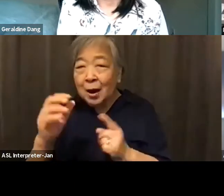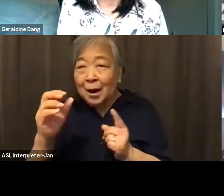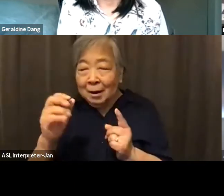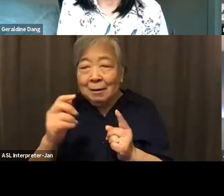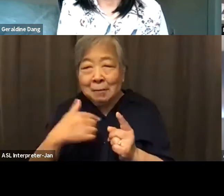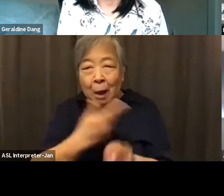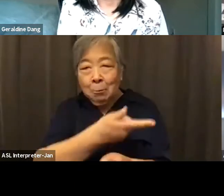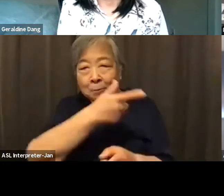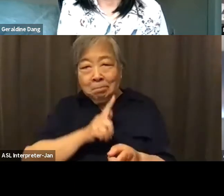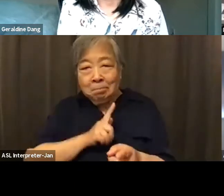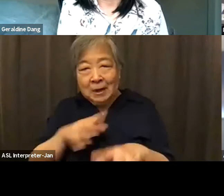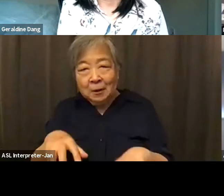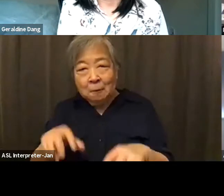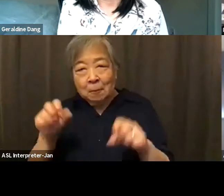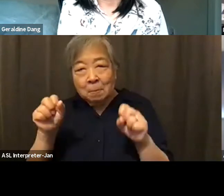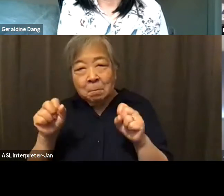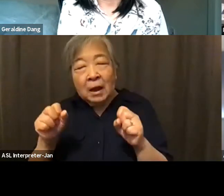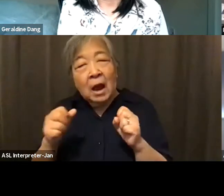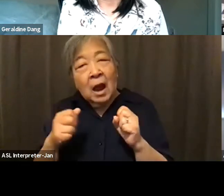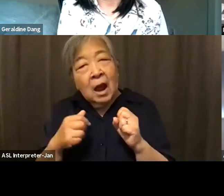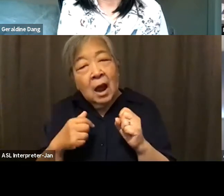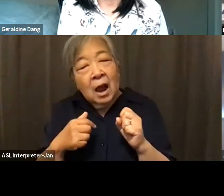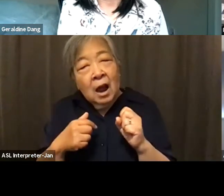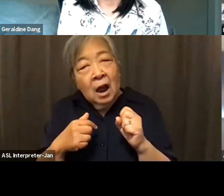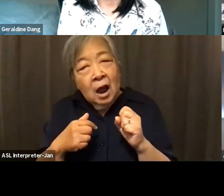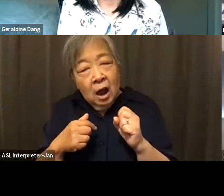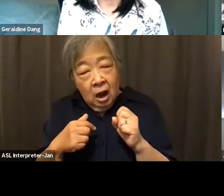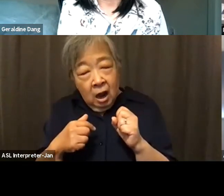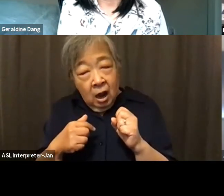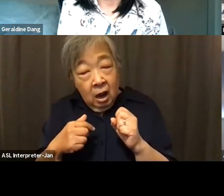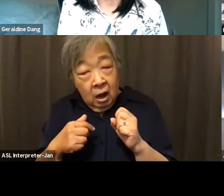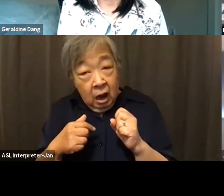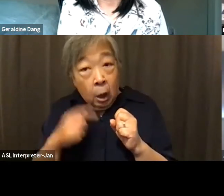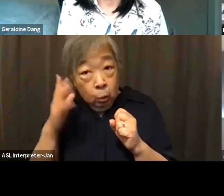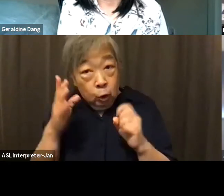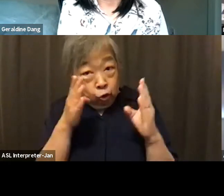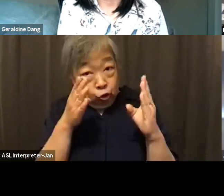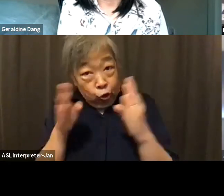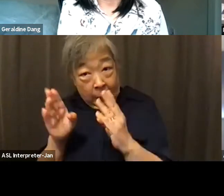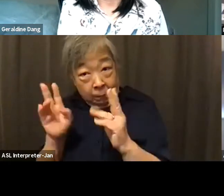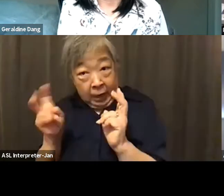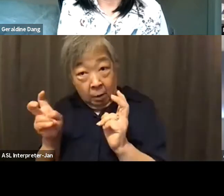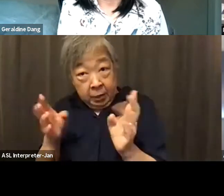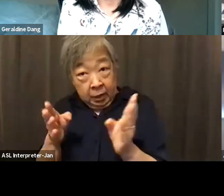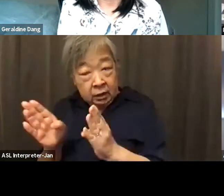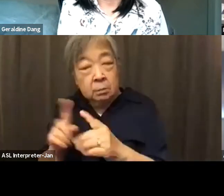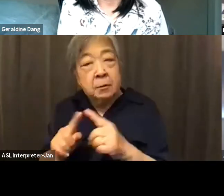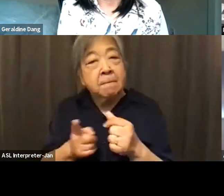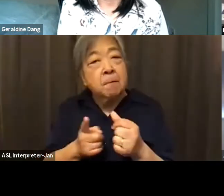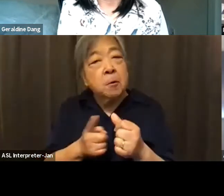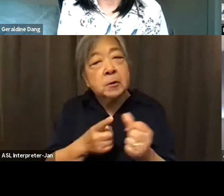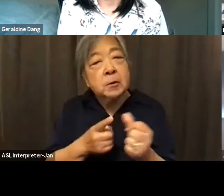I'm going to shift gears a little bit, but before I do that, I did want to ask, in terms